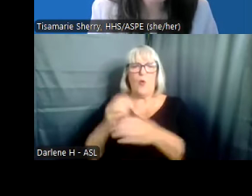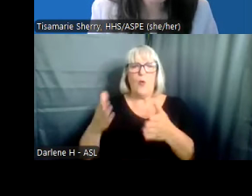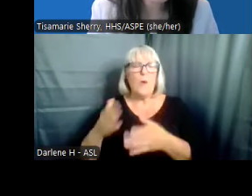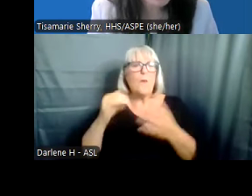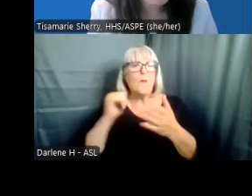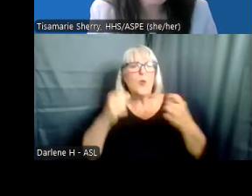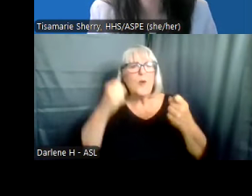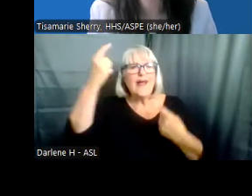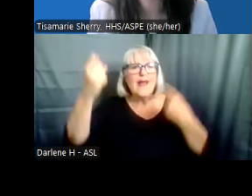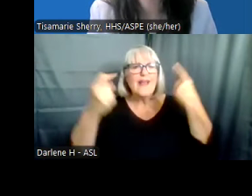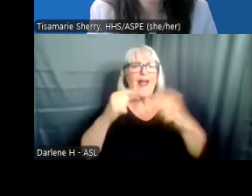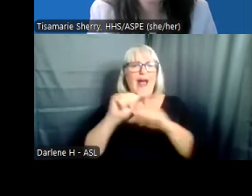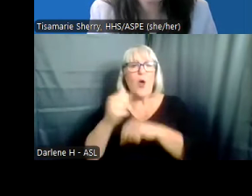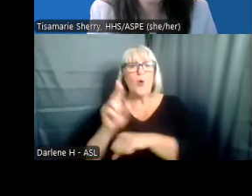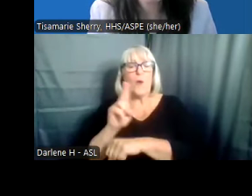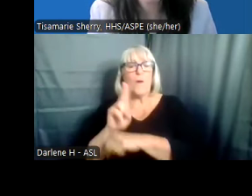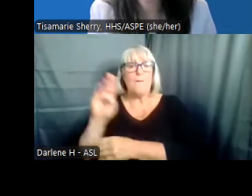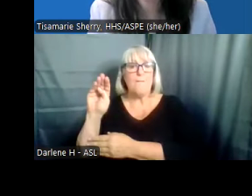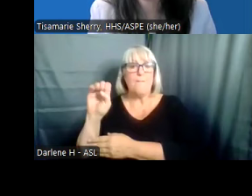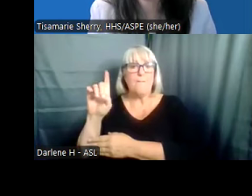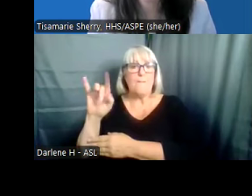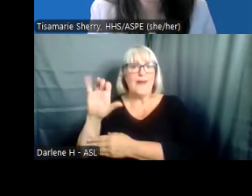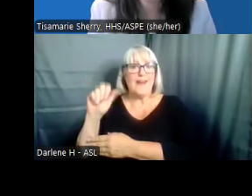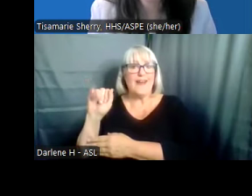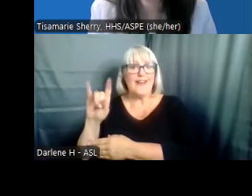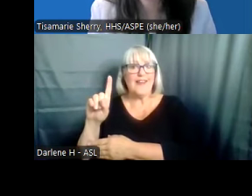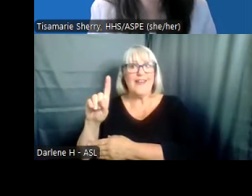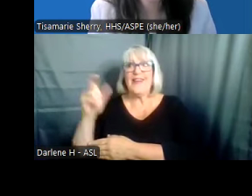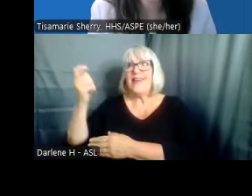used and optimized to identify providers claiming for HCBS.